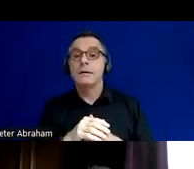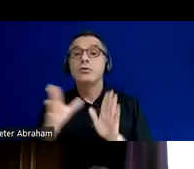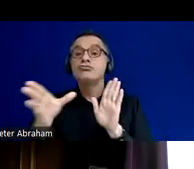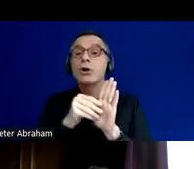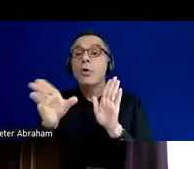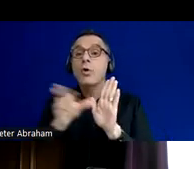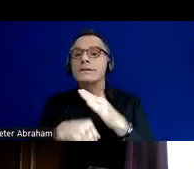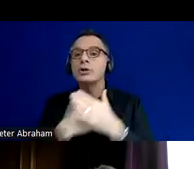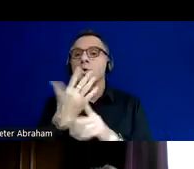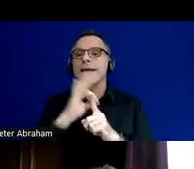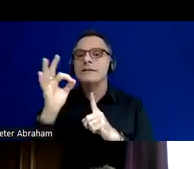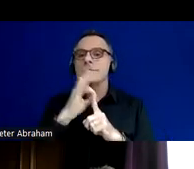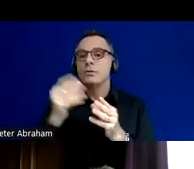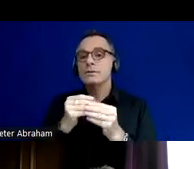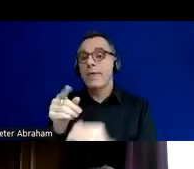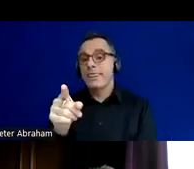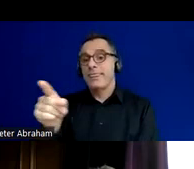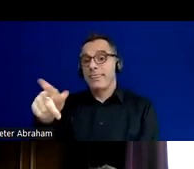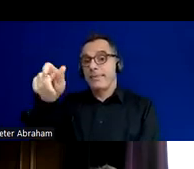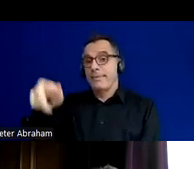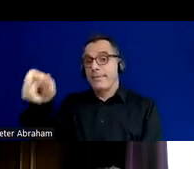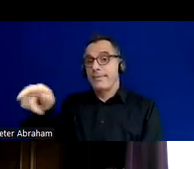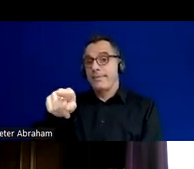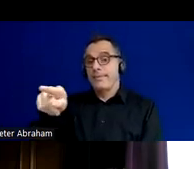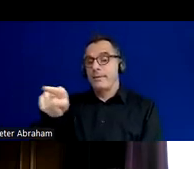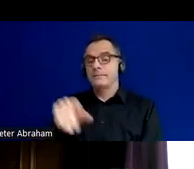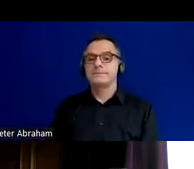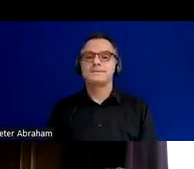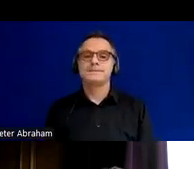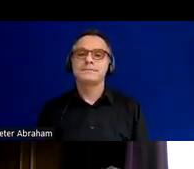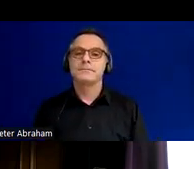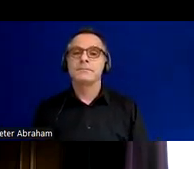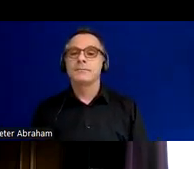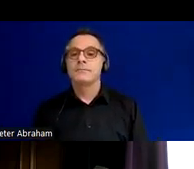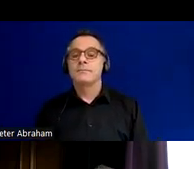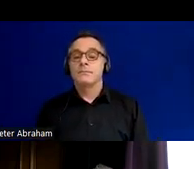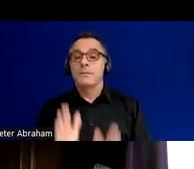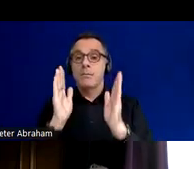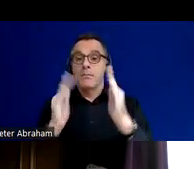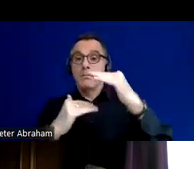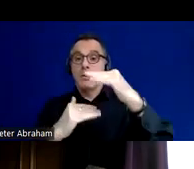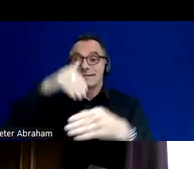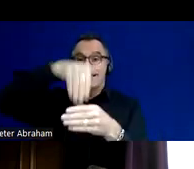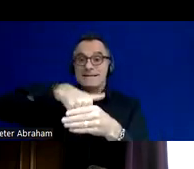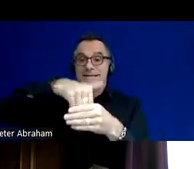interviews with them, and these boxes have got the little audio clips inside them, and they